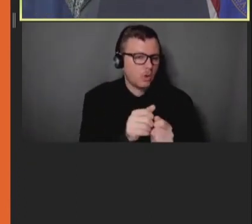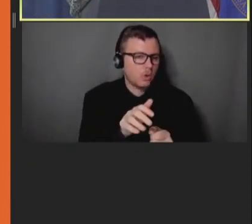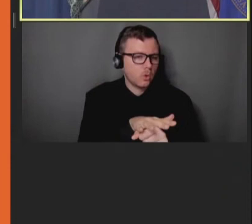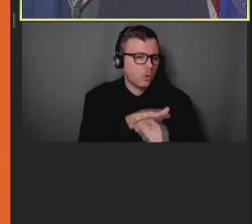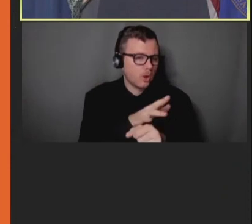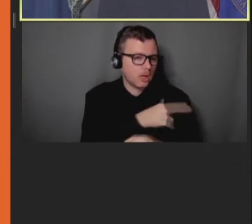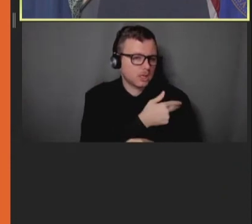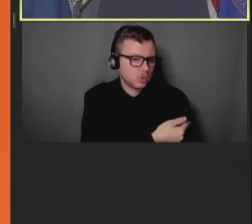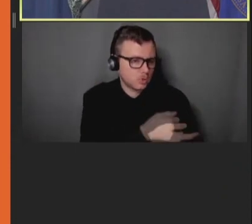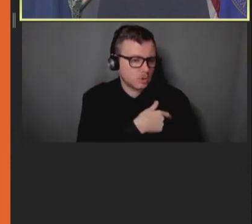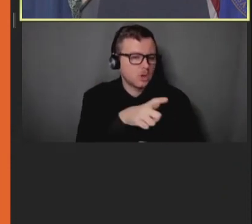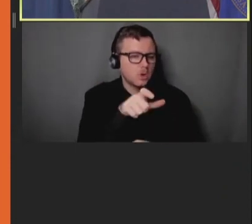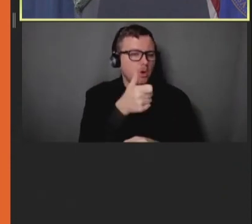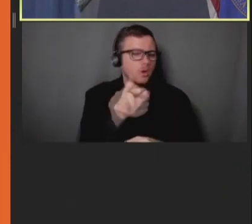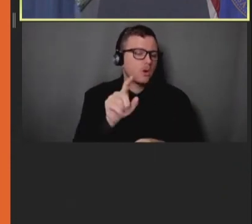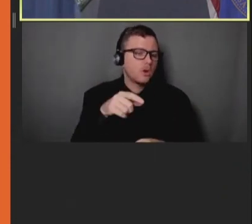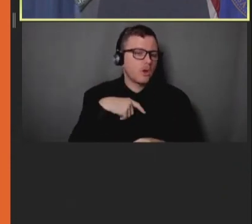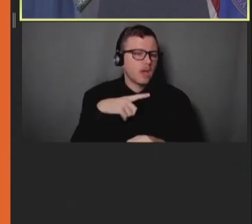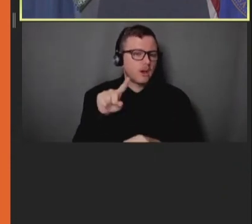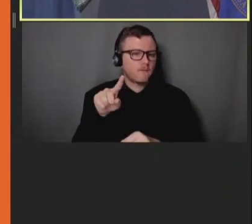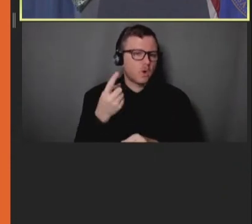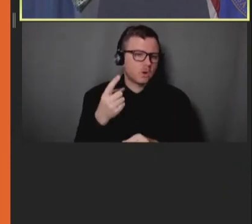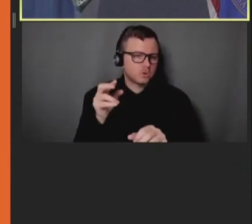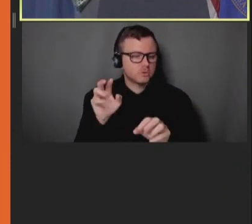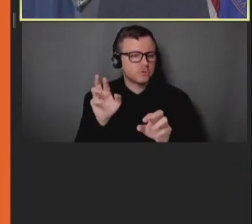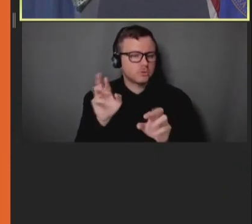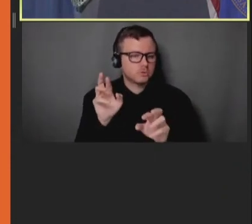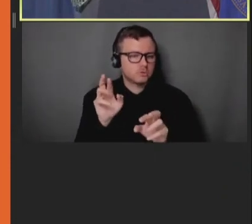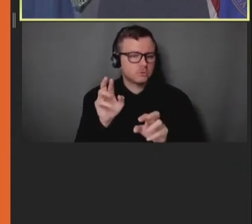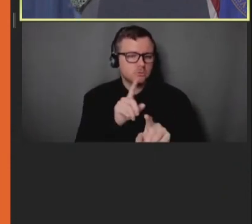responders. But they were doing everything they could, putting vaccines in arms,